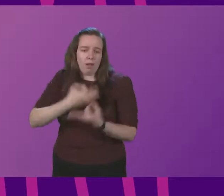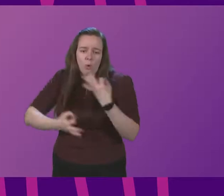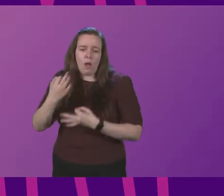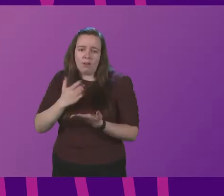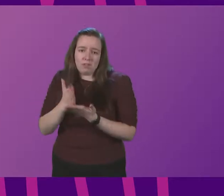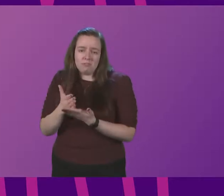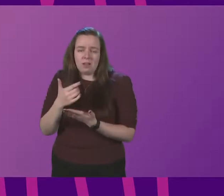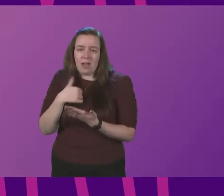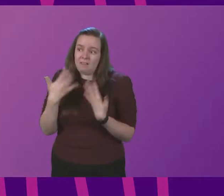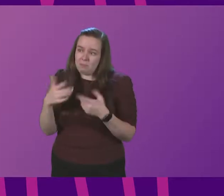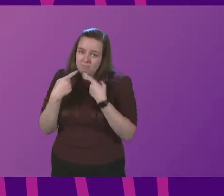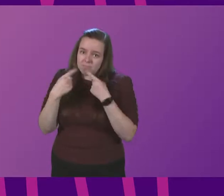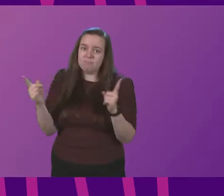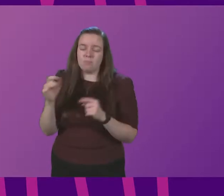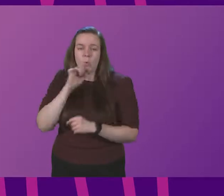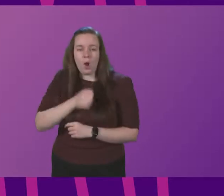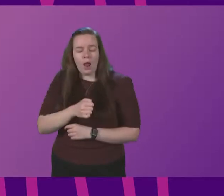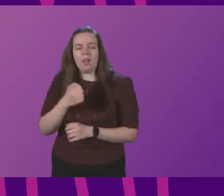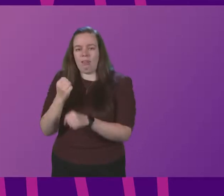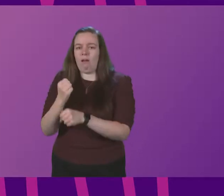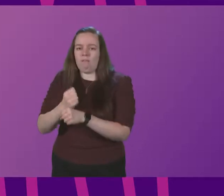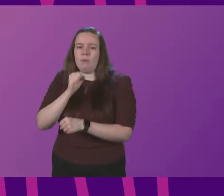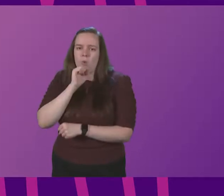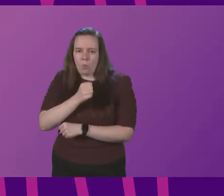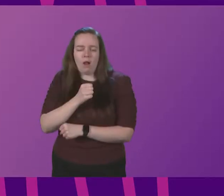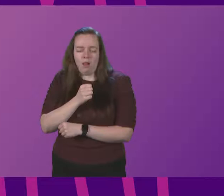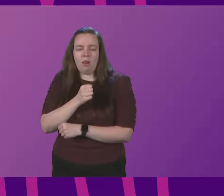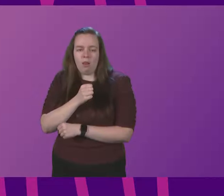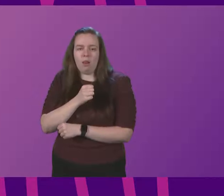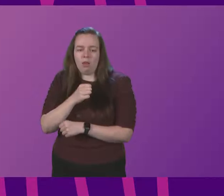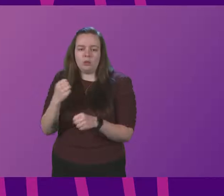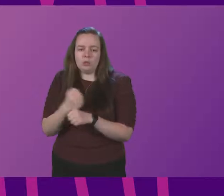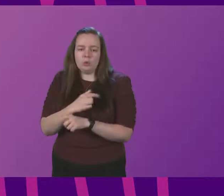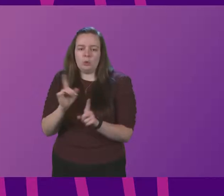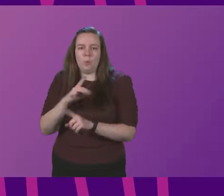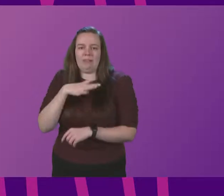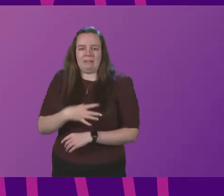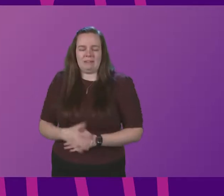given a pledge to do so, and the Government will do that in every way that is required of it.